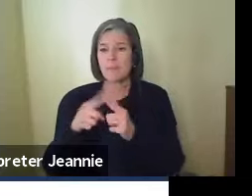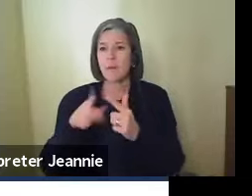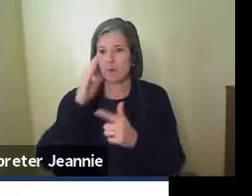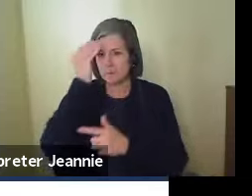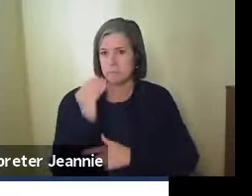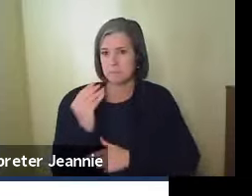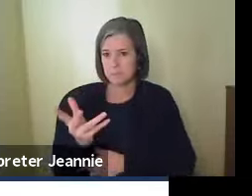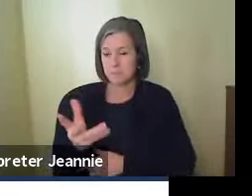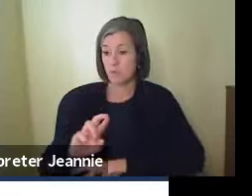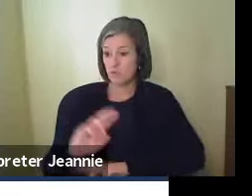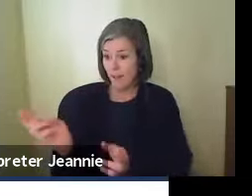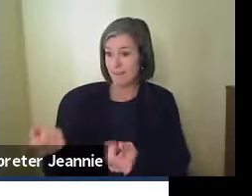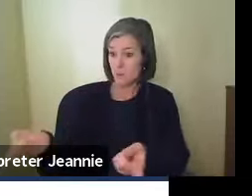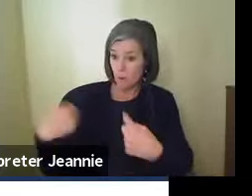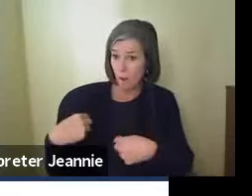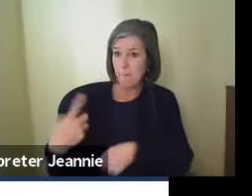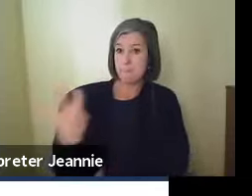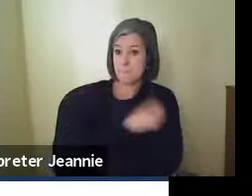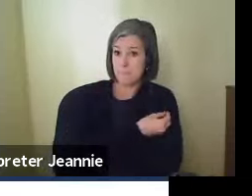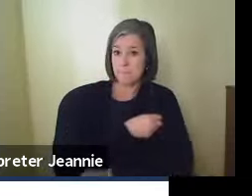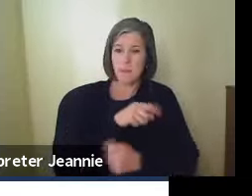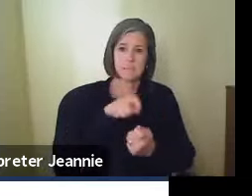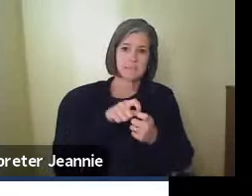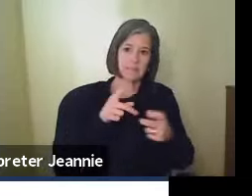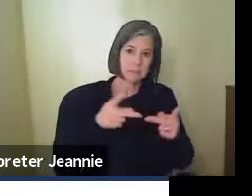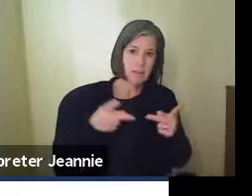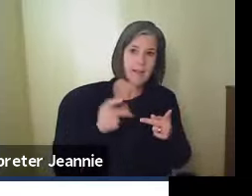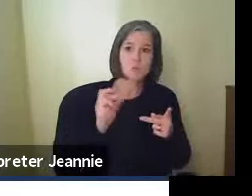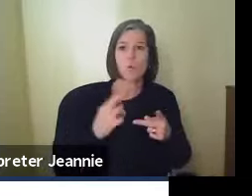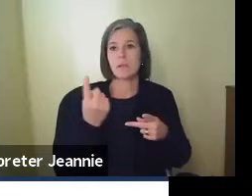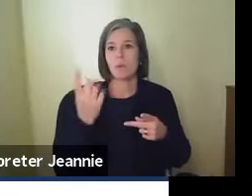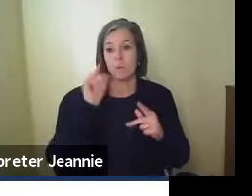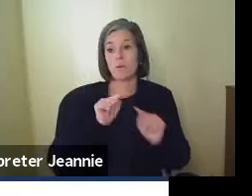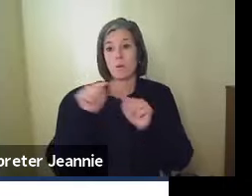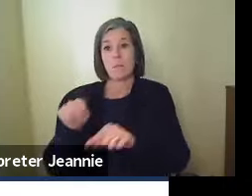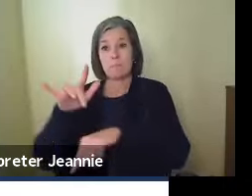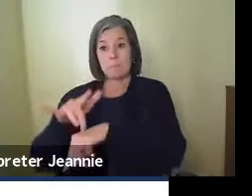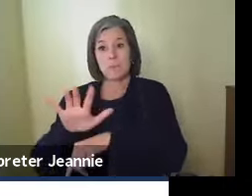and get your vaccine at a particular location or that somebody will come to your location or that